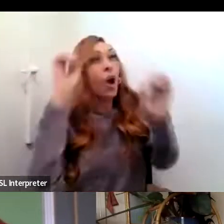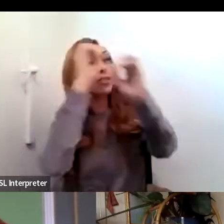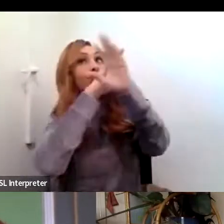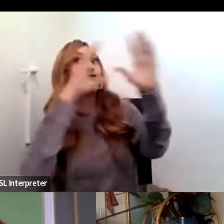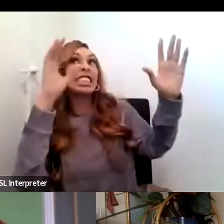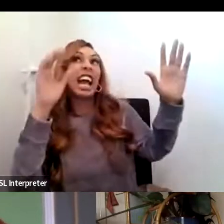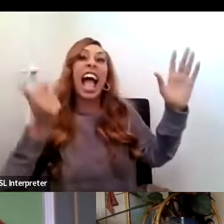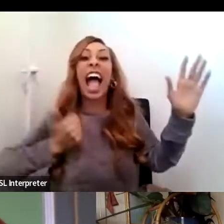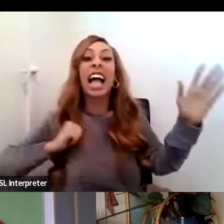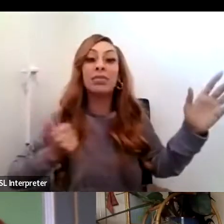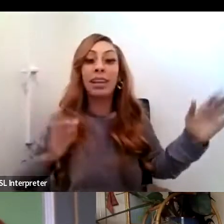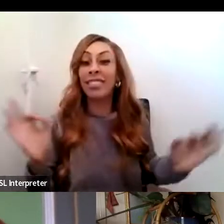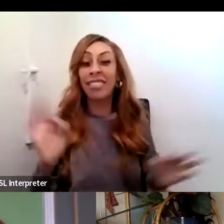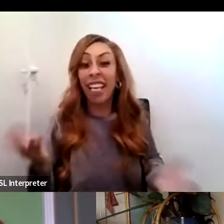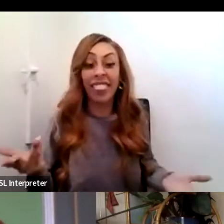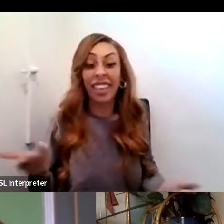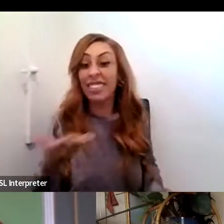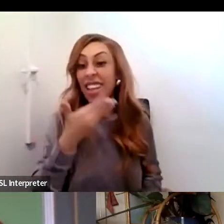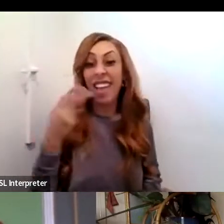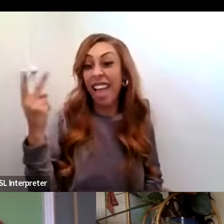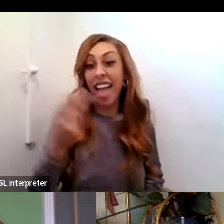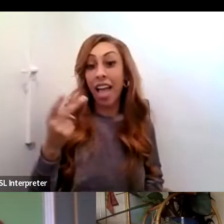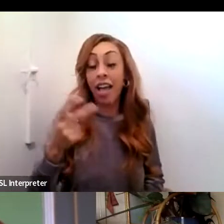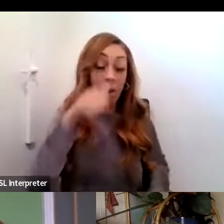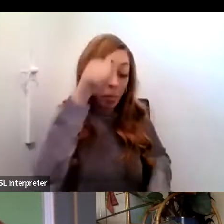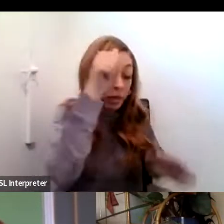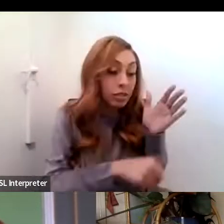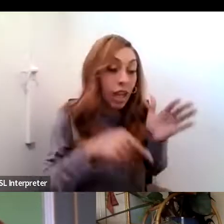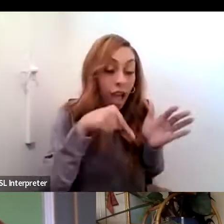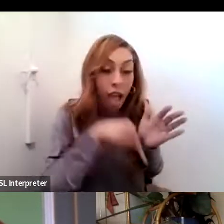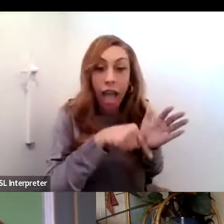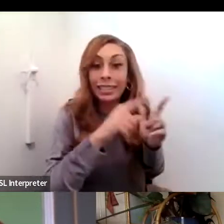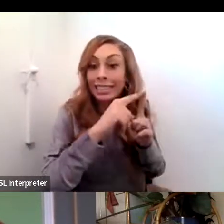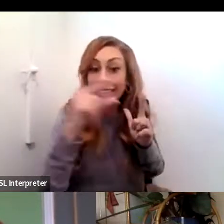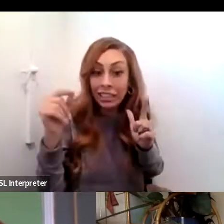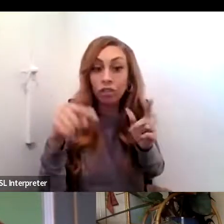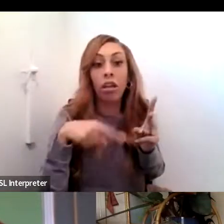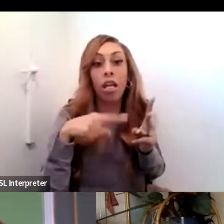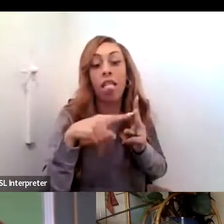for Nigel and Louise, but it was really nice that right from the get-go, it was digital, and it was online, we were all online,